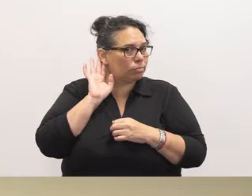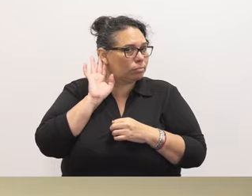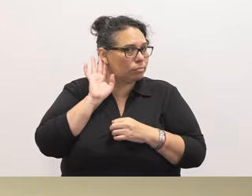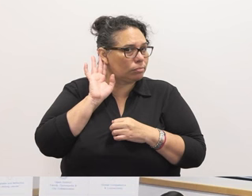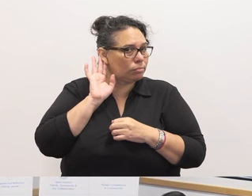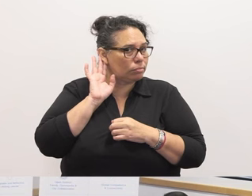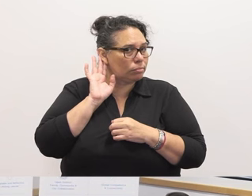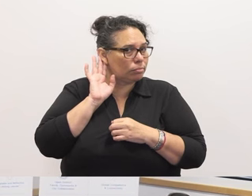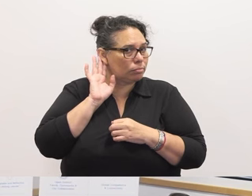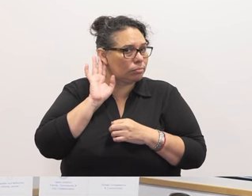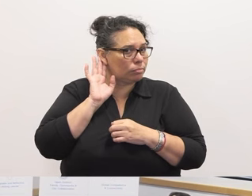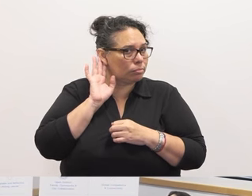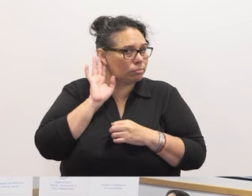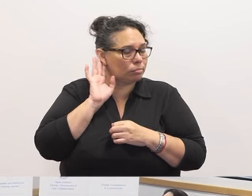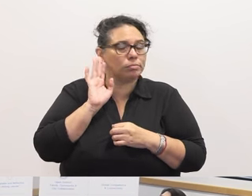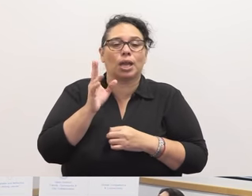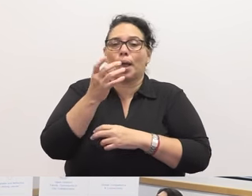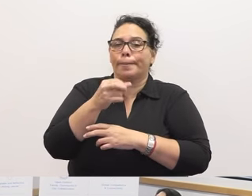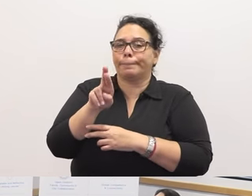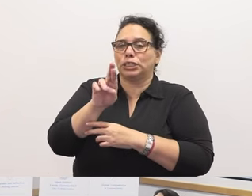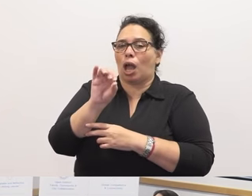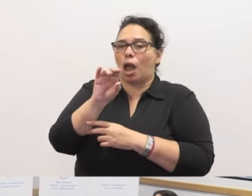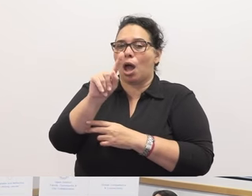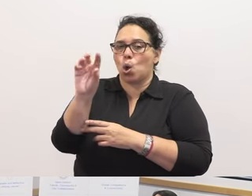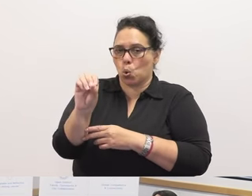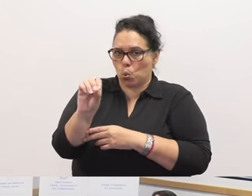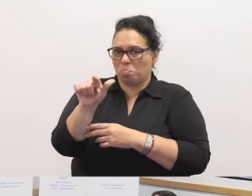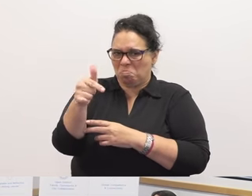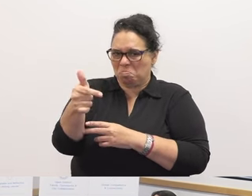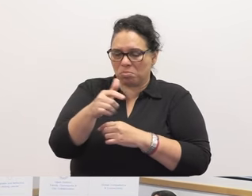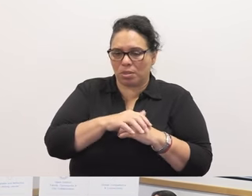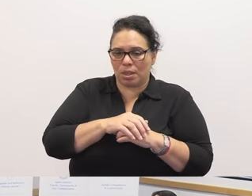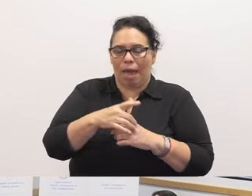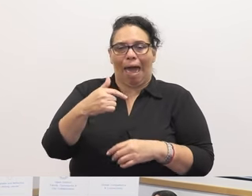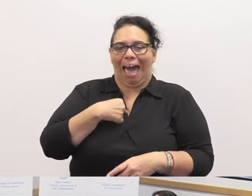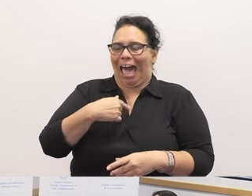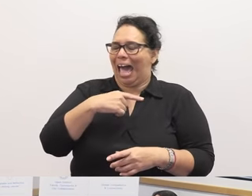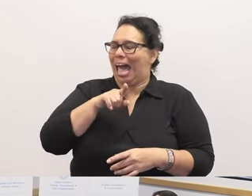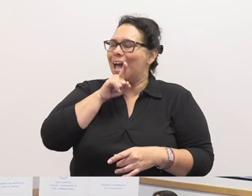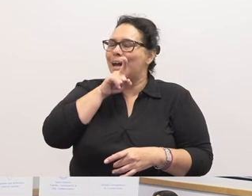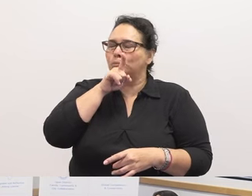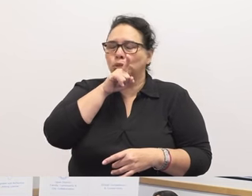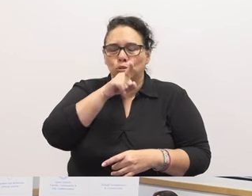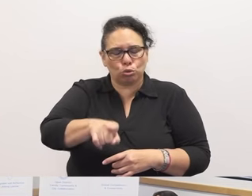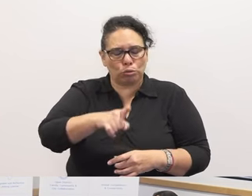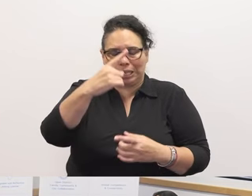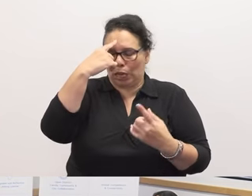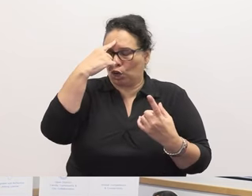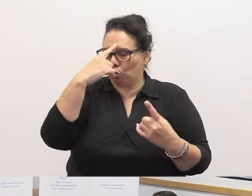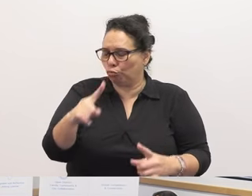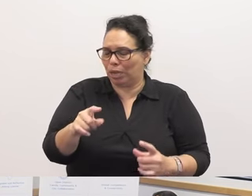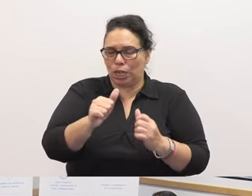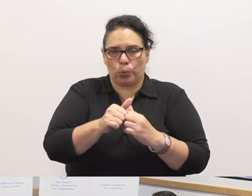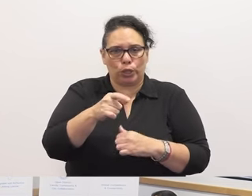and that it's that I absolutely agree with you that we've been doing this for a long time.